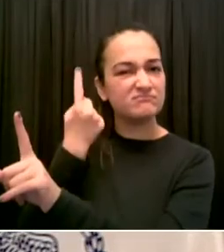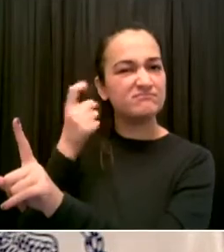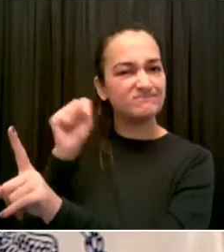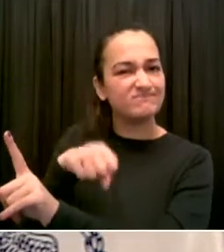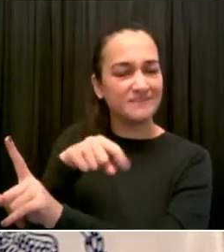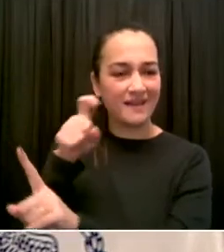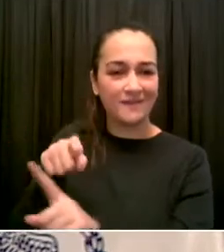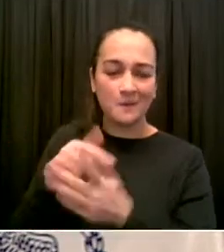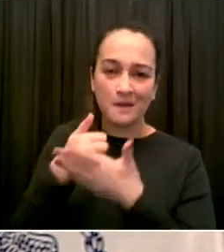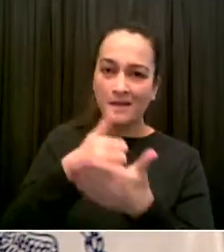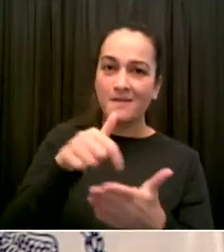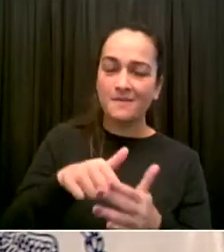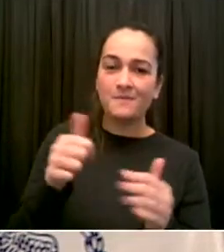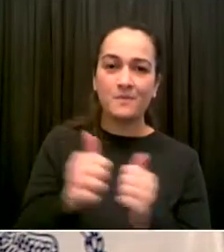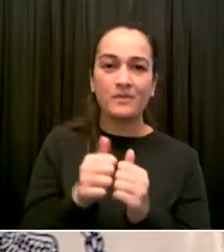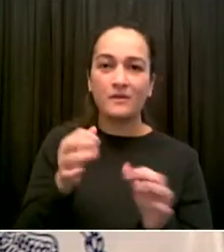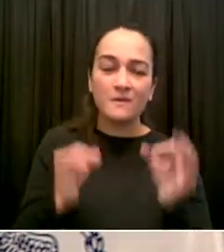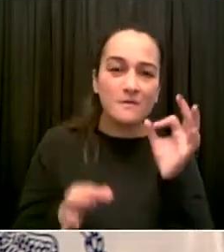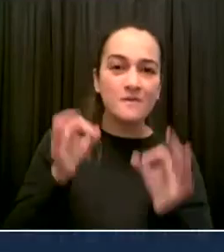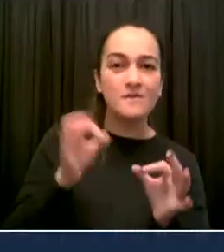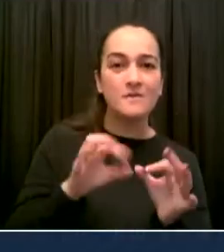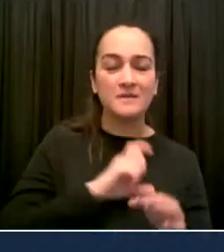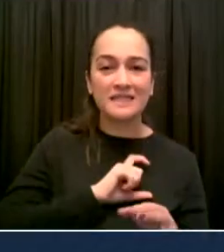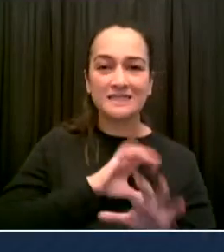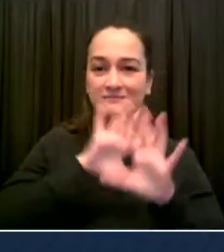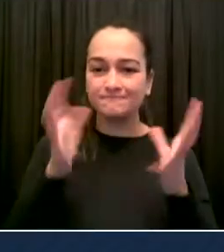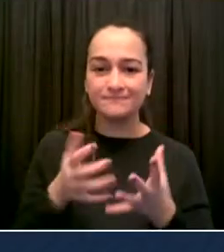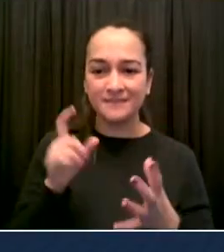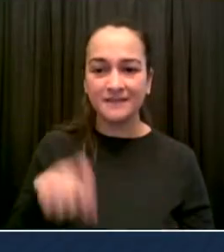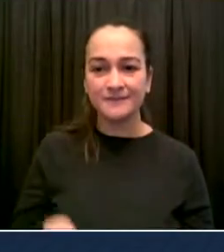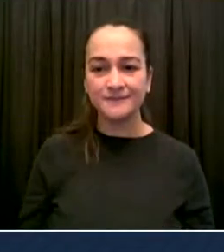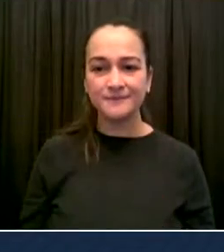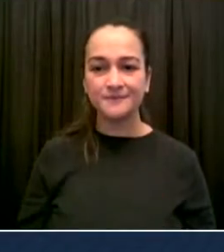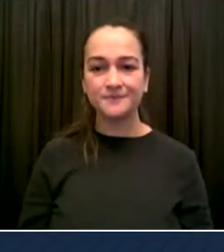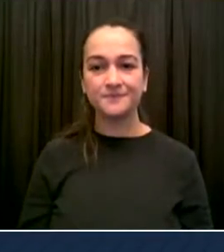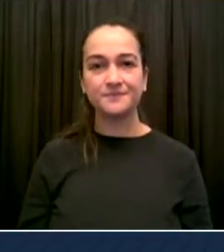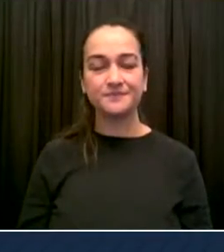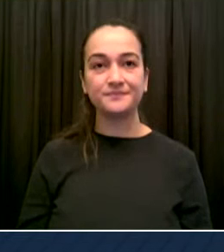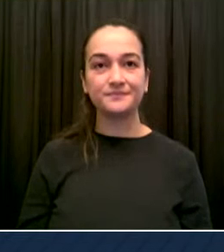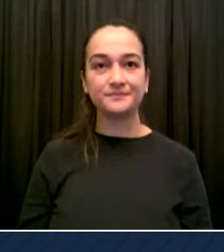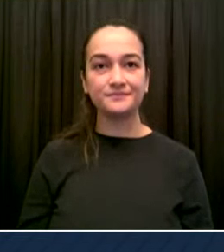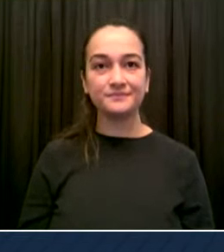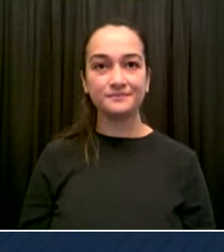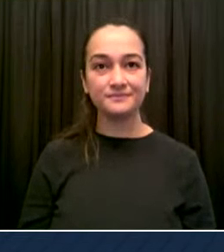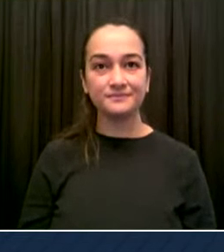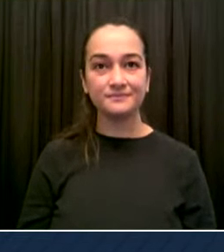ONE OF THE MOST OBVIOUS SPTES IS A LESS IS ME ORACT PASSED BY